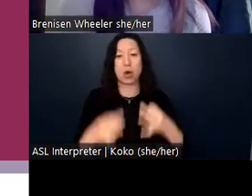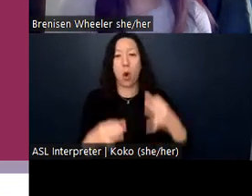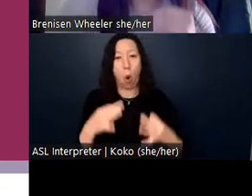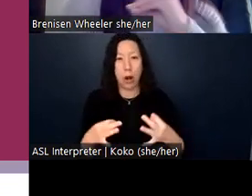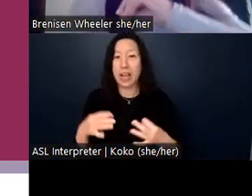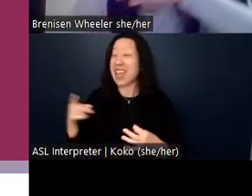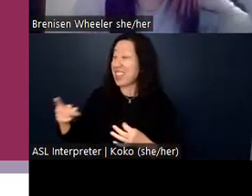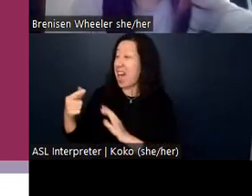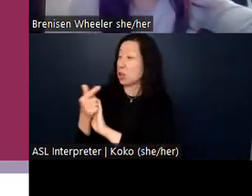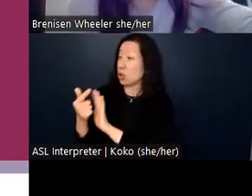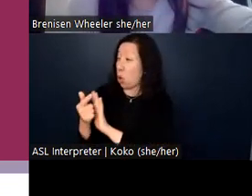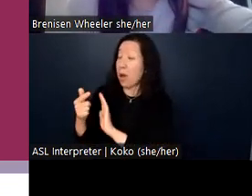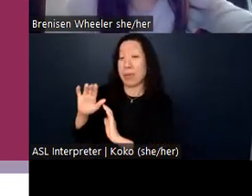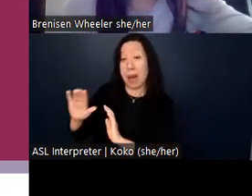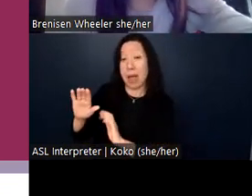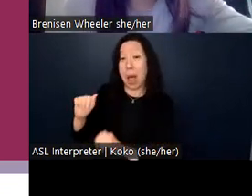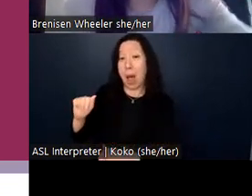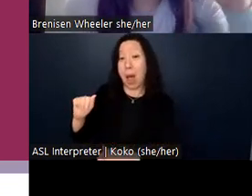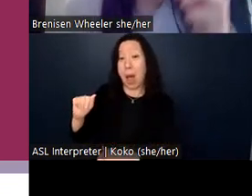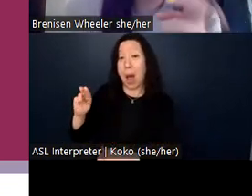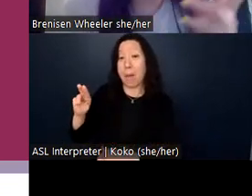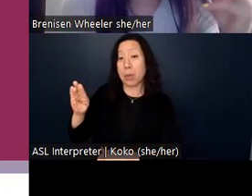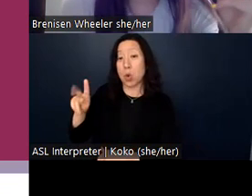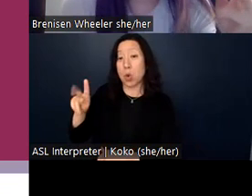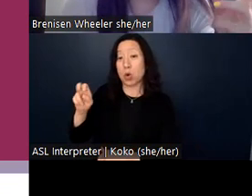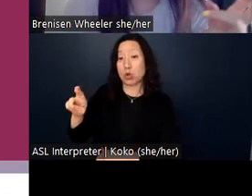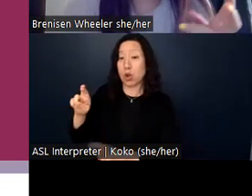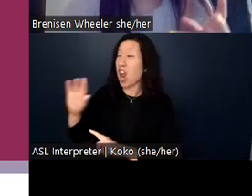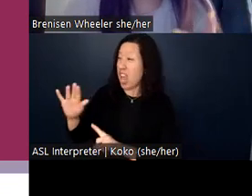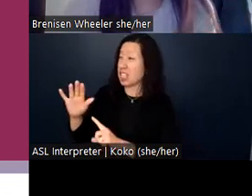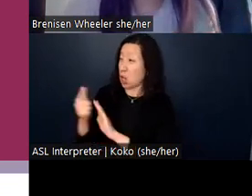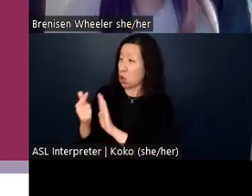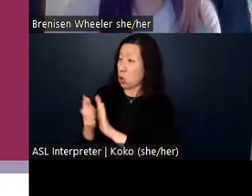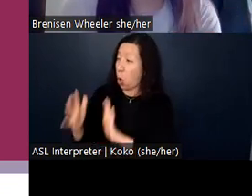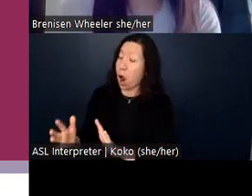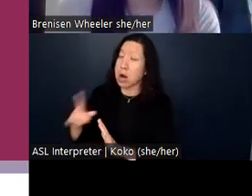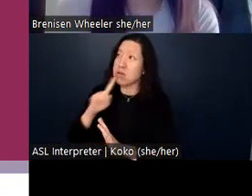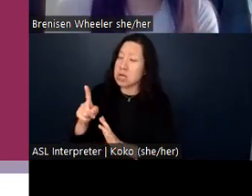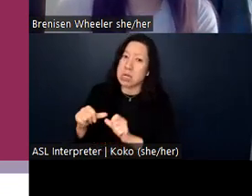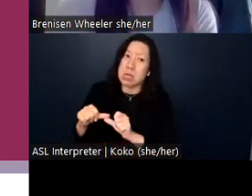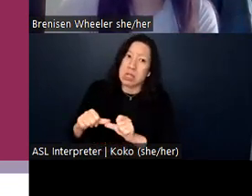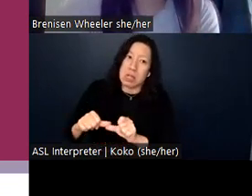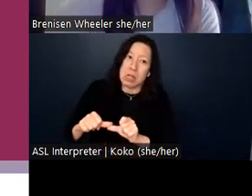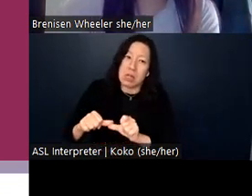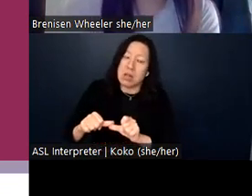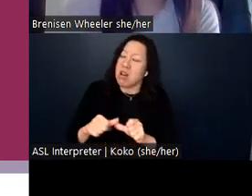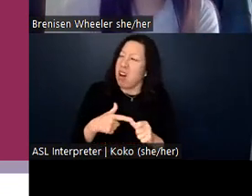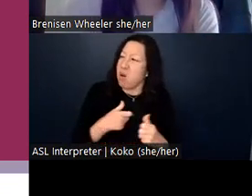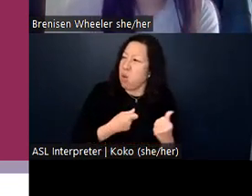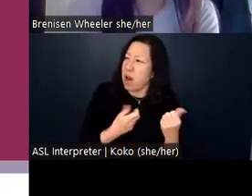and either where where South what's to look as much suffering as possible in the Court